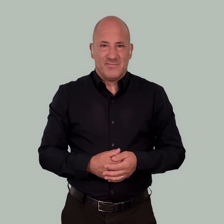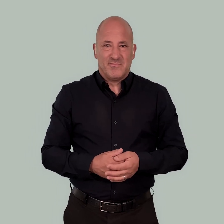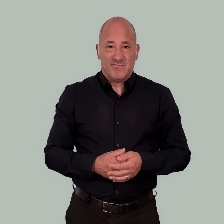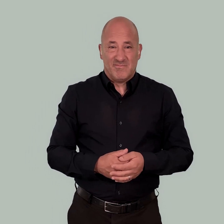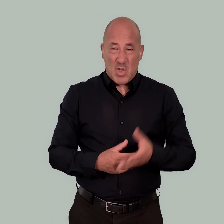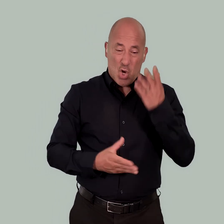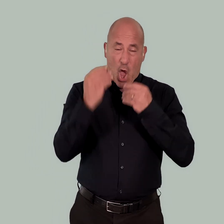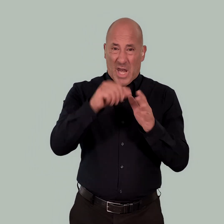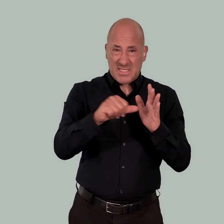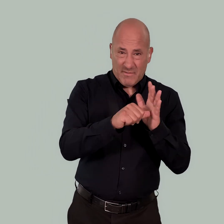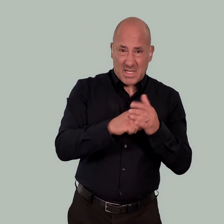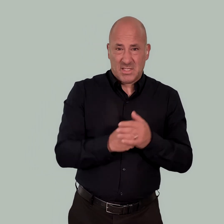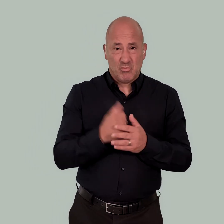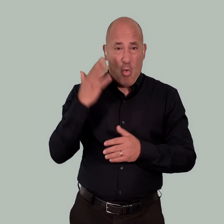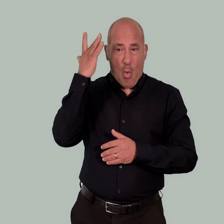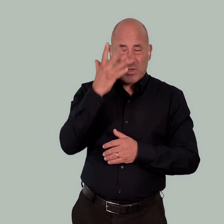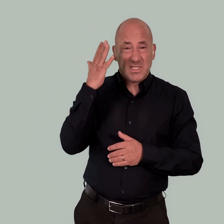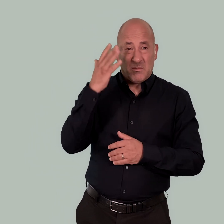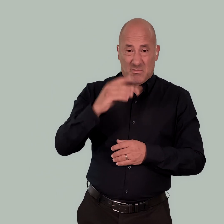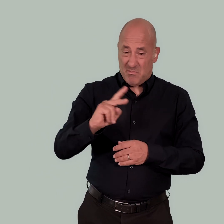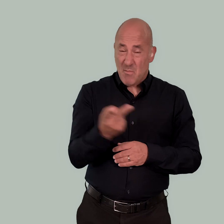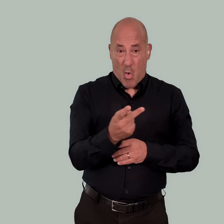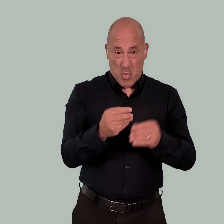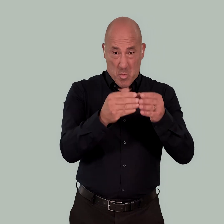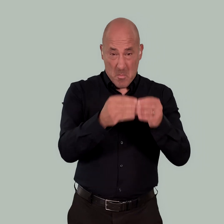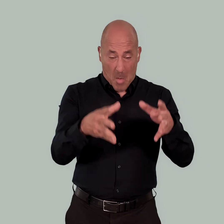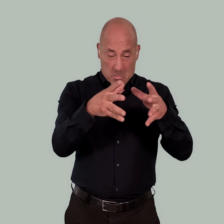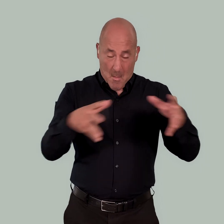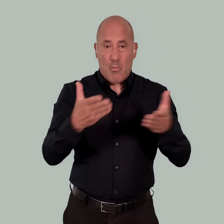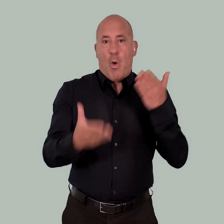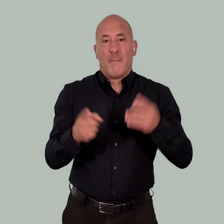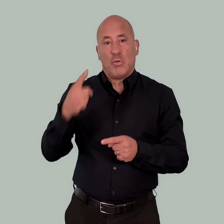Learning difficulties and autism are growing significantly faster